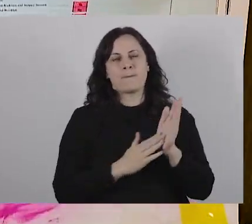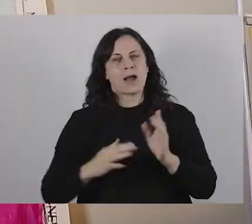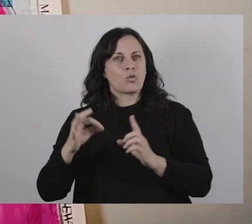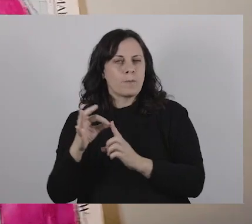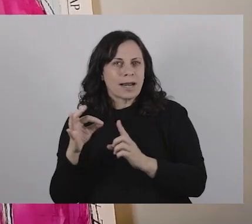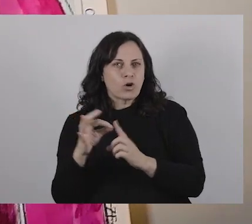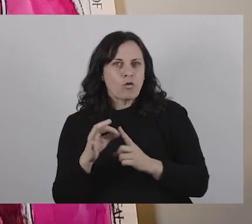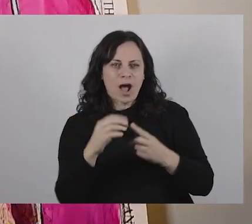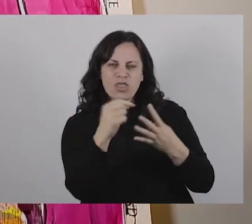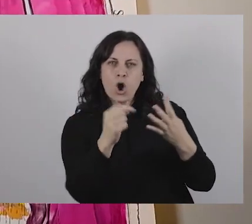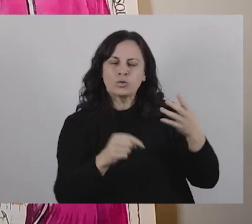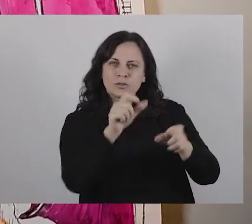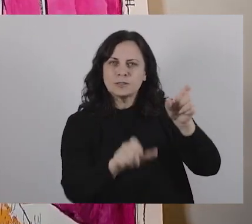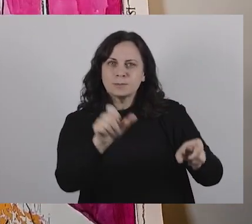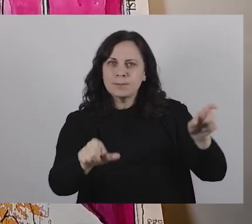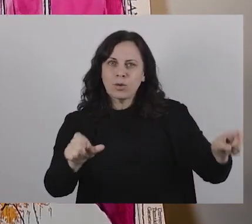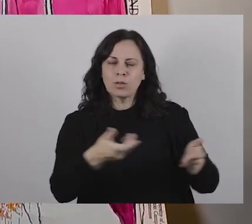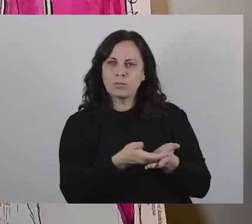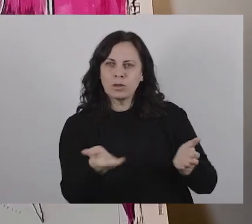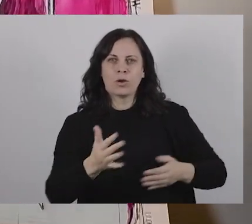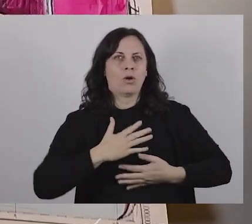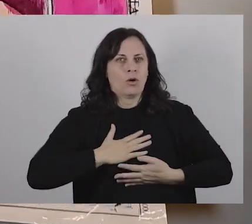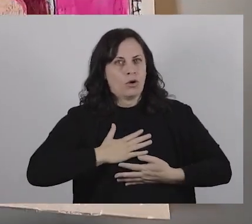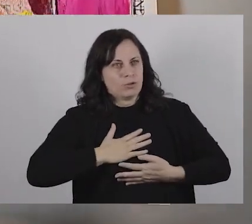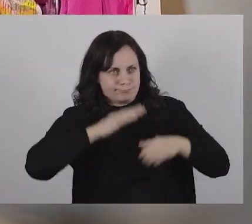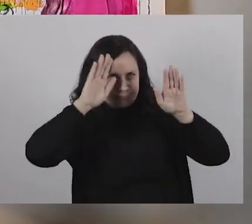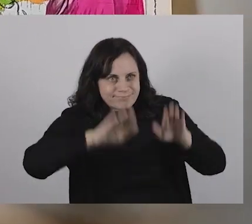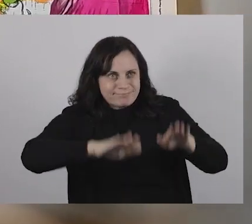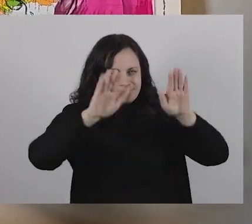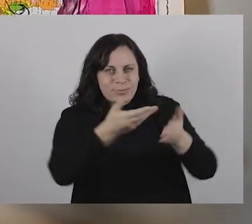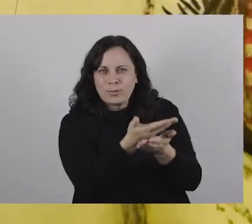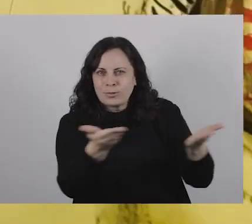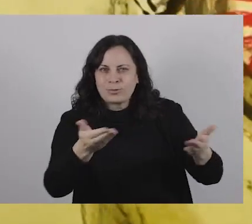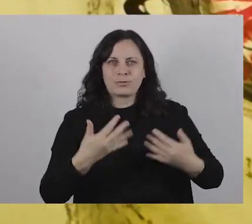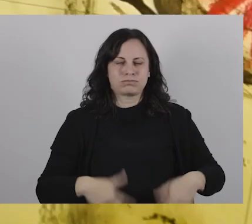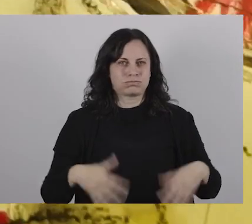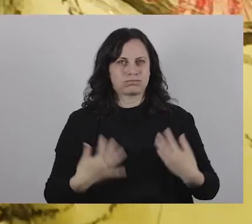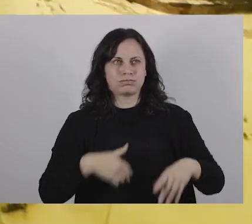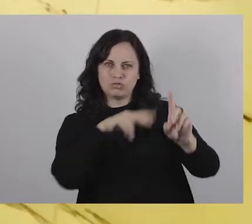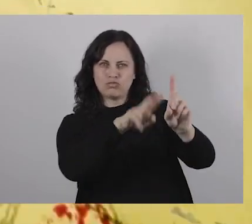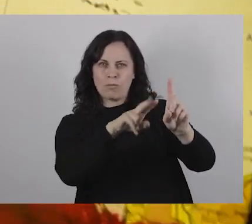Michael Parekowhai — like... my gods, like, people I look up to...